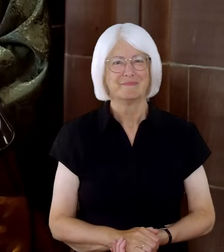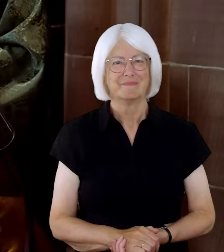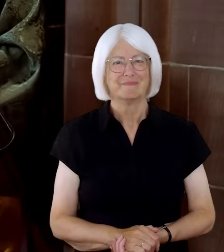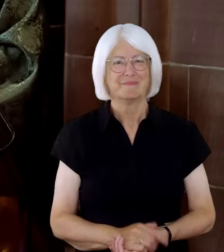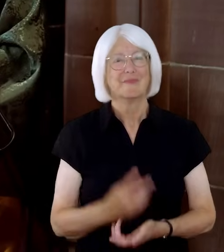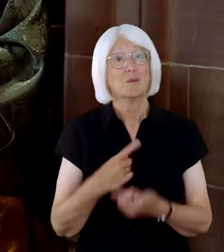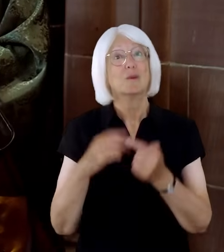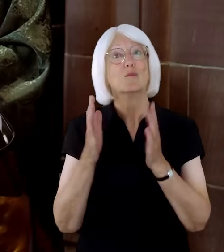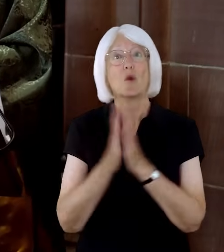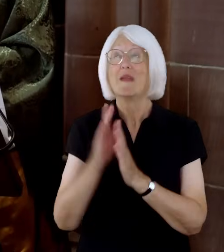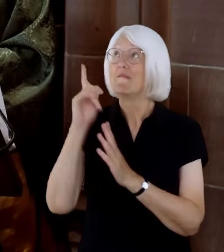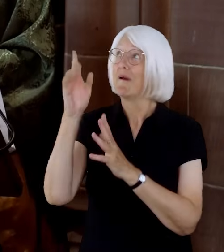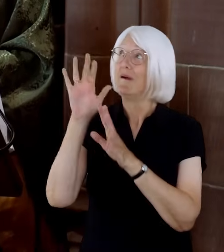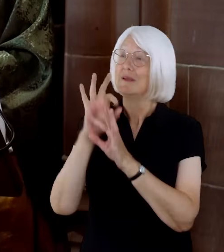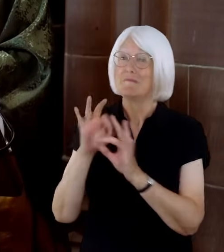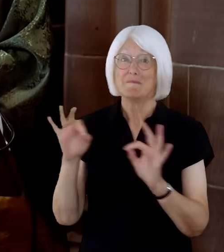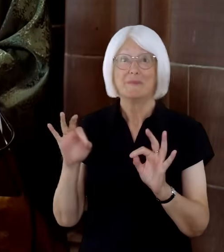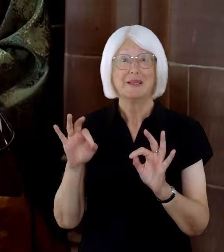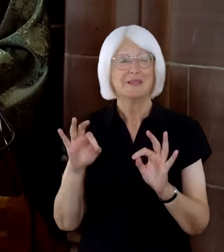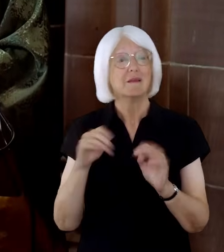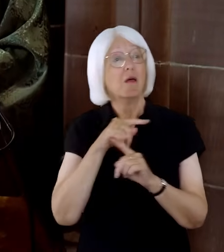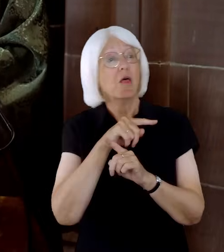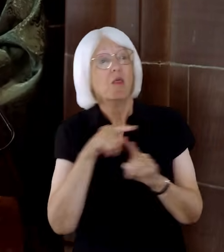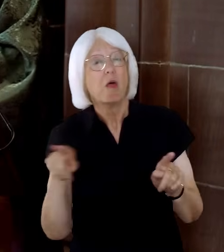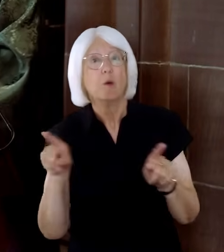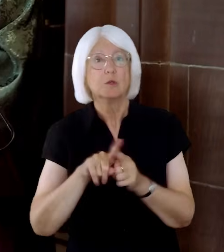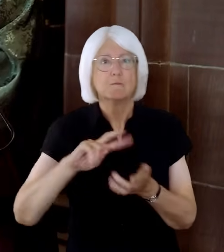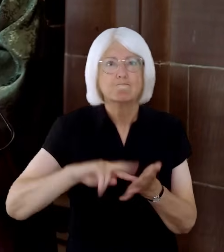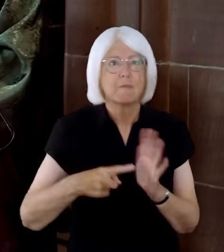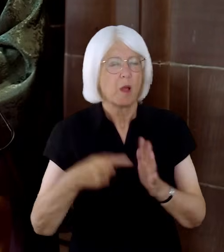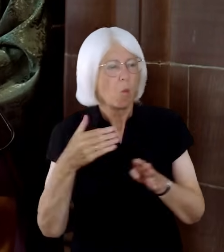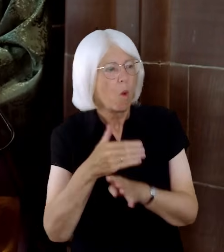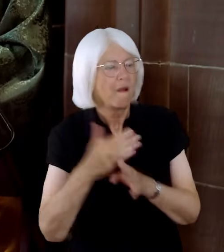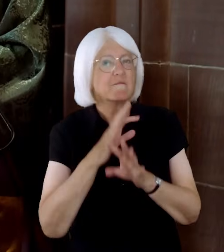We pray for God's peace. Blessed are the peacemakers